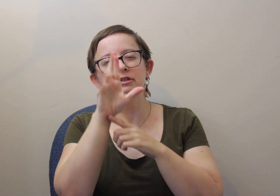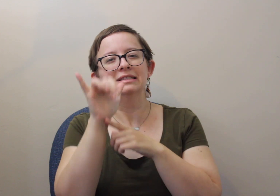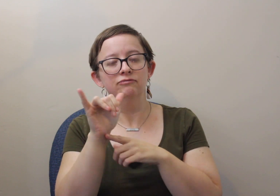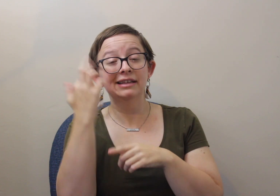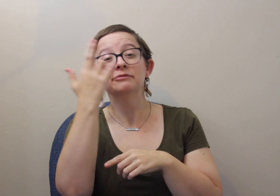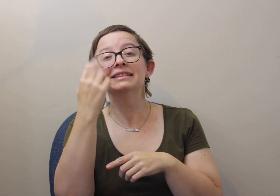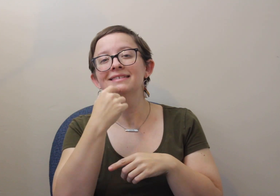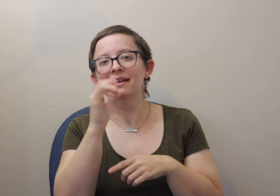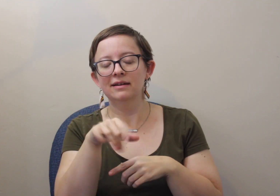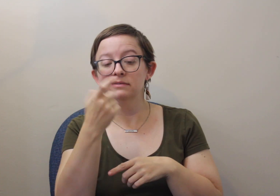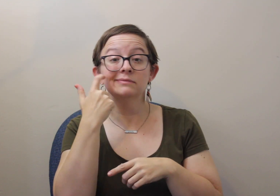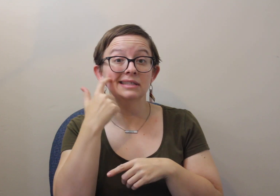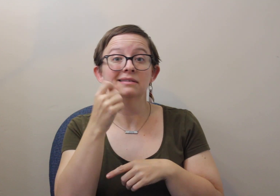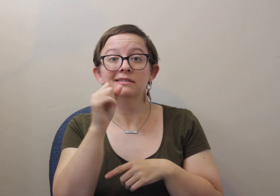and setting up for the nursery and the reason I say that